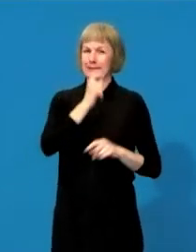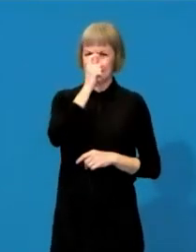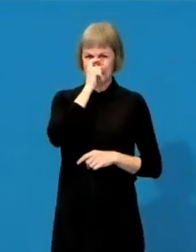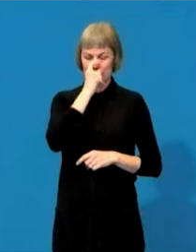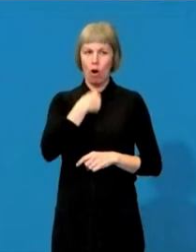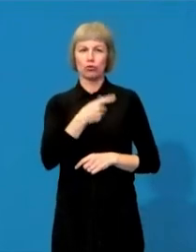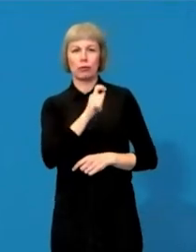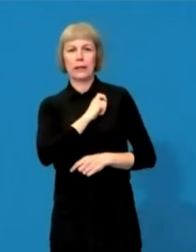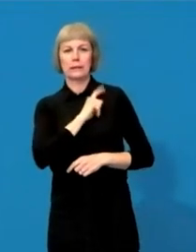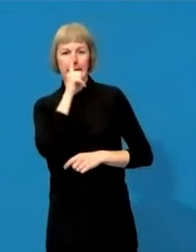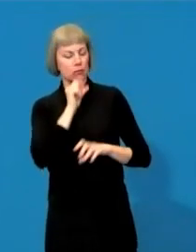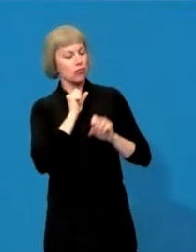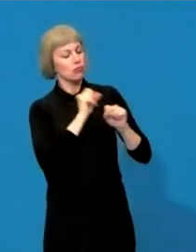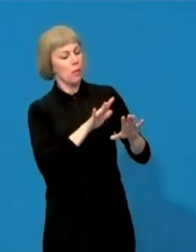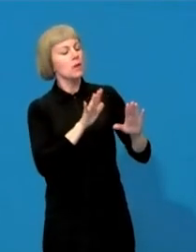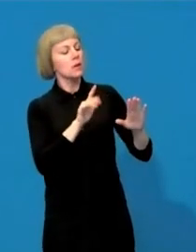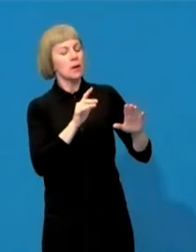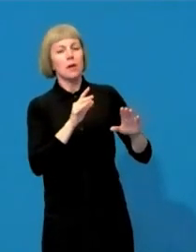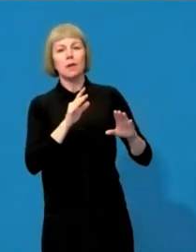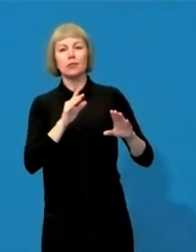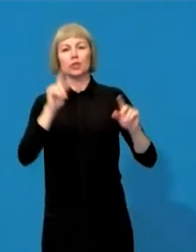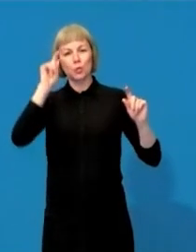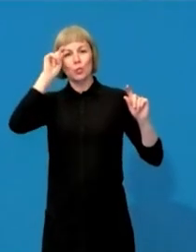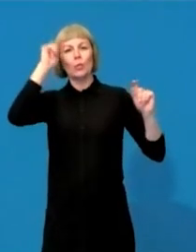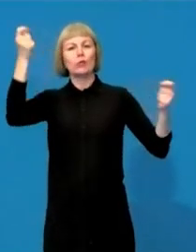So, yeah, respite - I don't know. I don't know what they call respite.